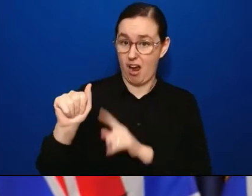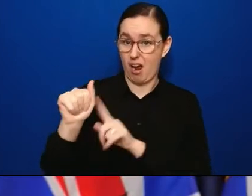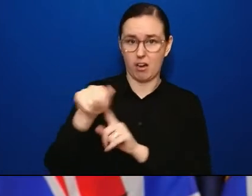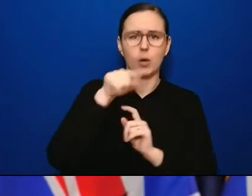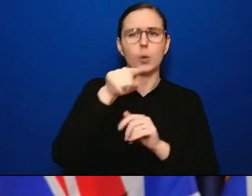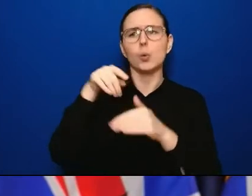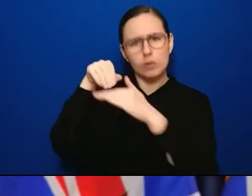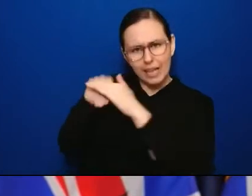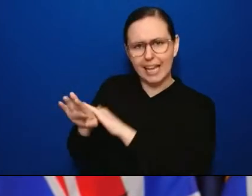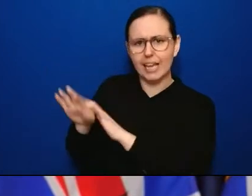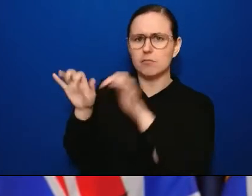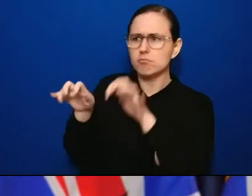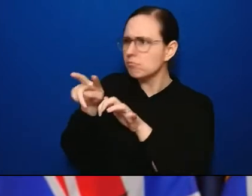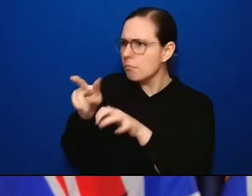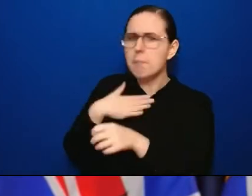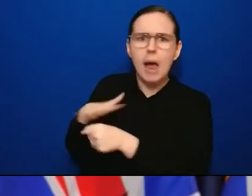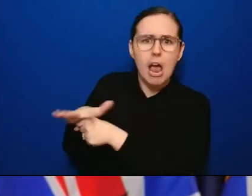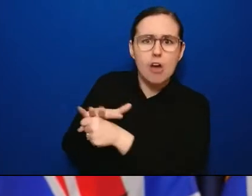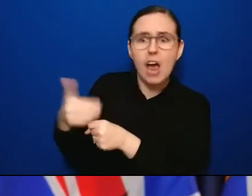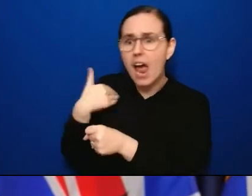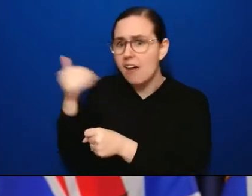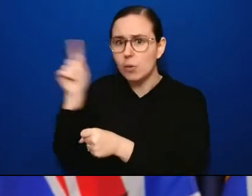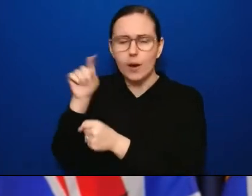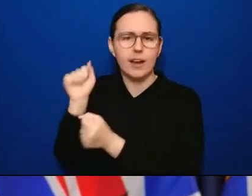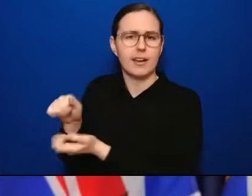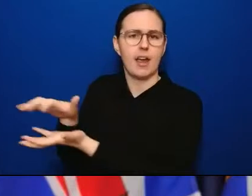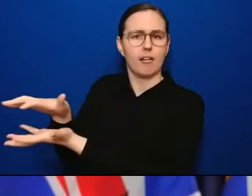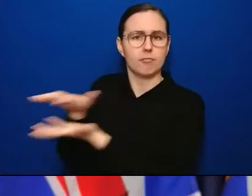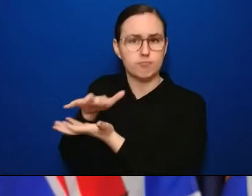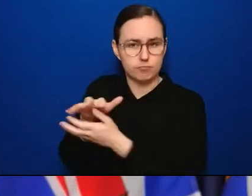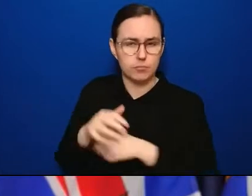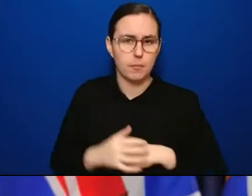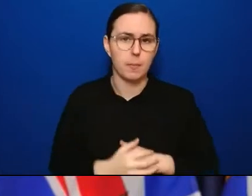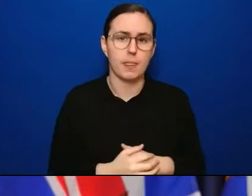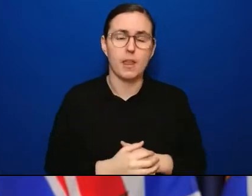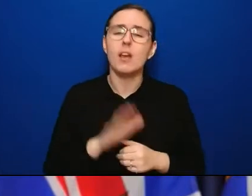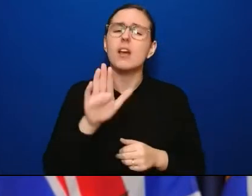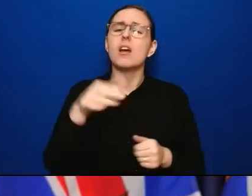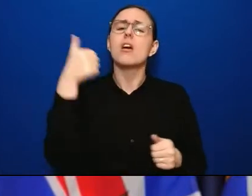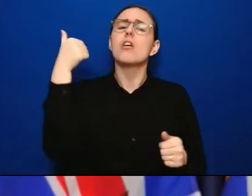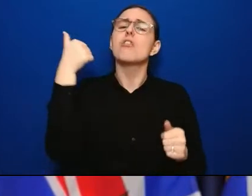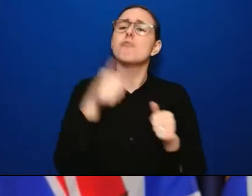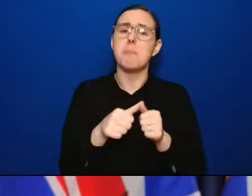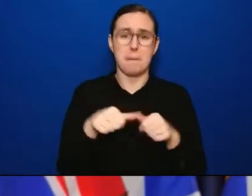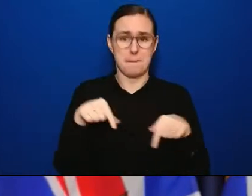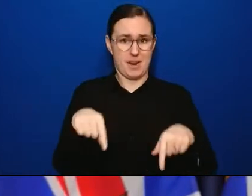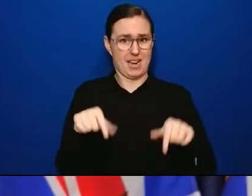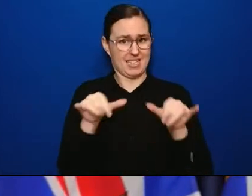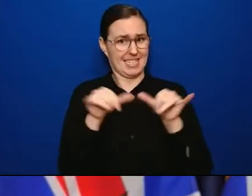continues to be something that we do when we have symptoms. That hasn't changed. Increased test availability means more